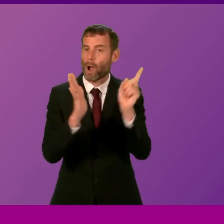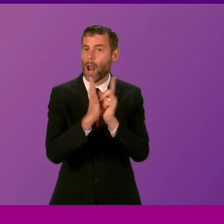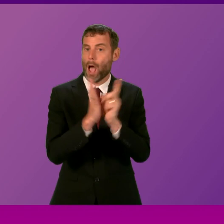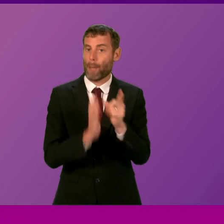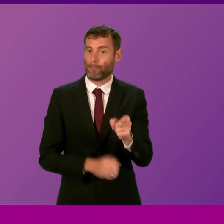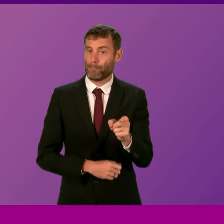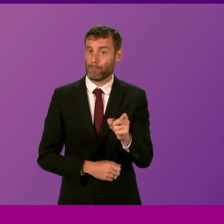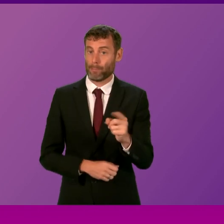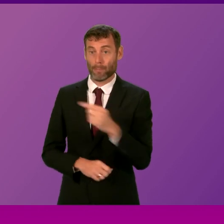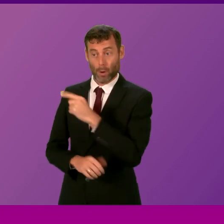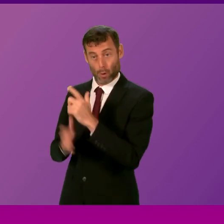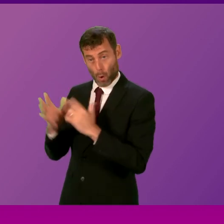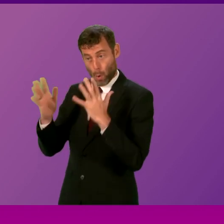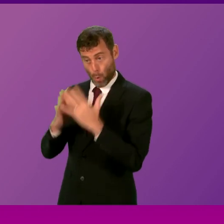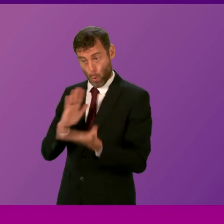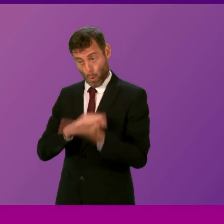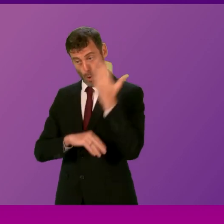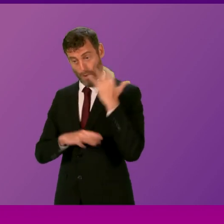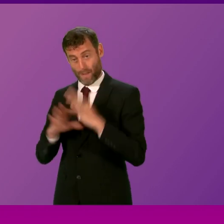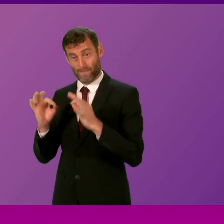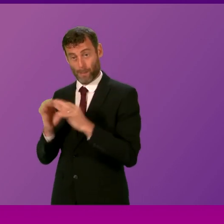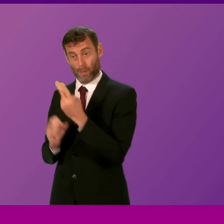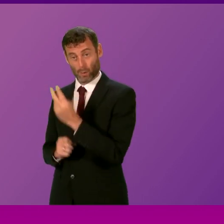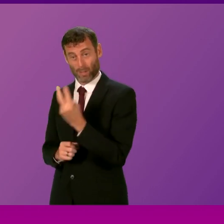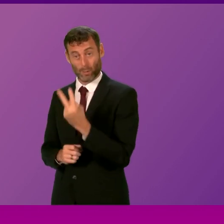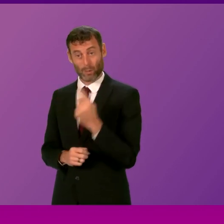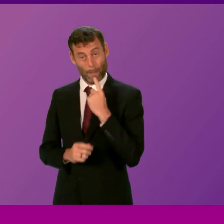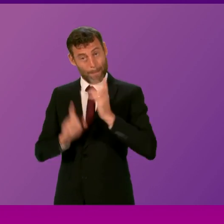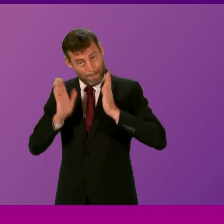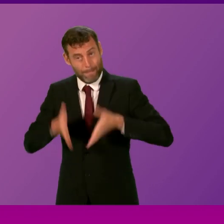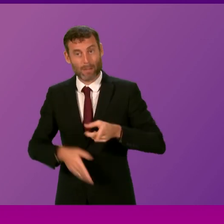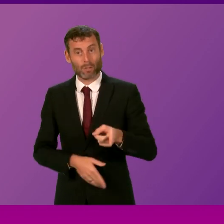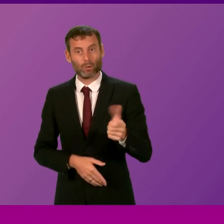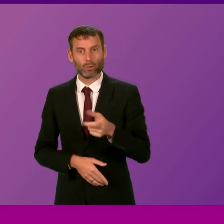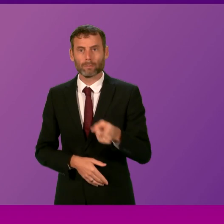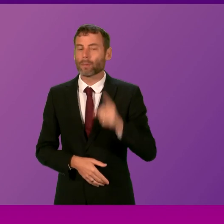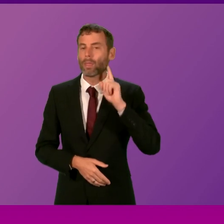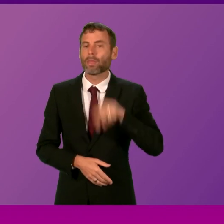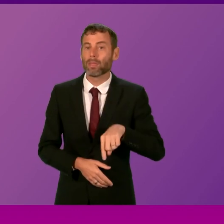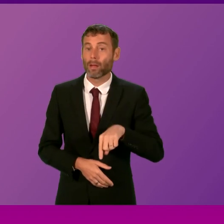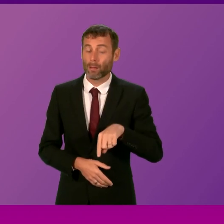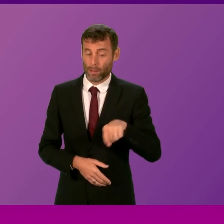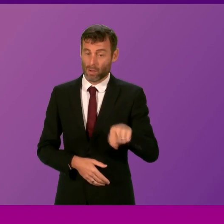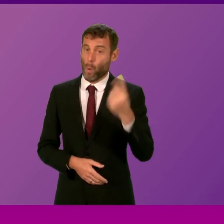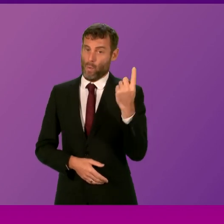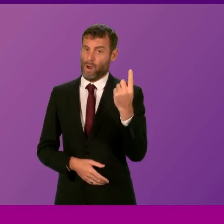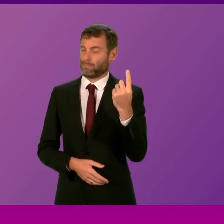that from February 2022. It might not be an isolated incident, and vulnerable tenants